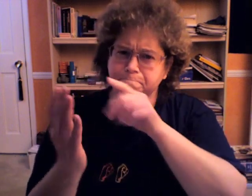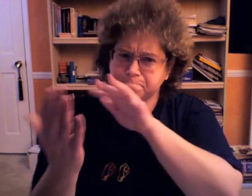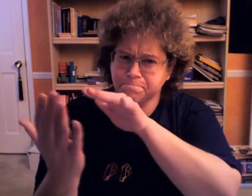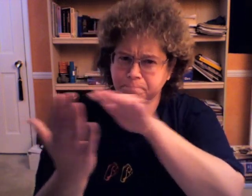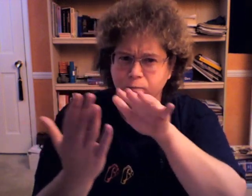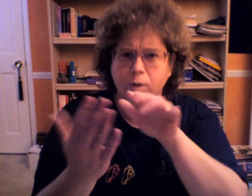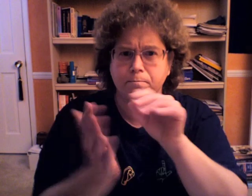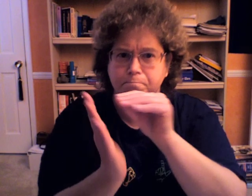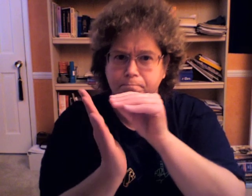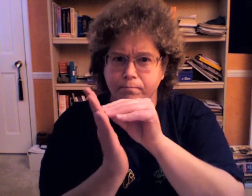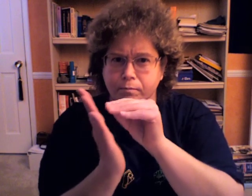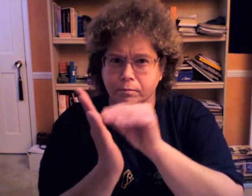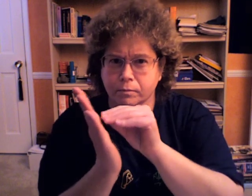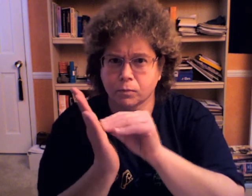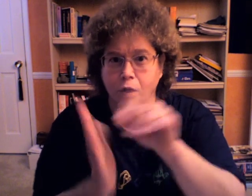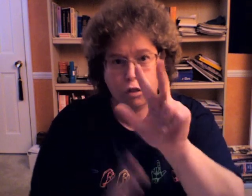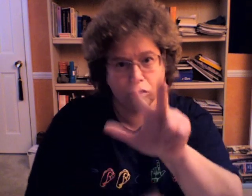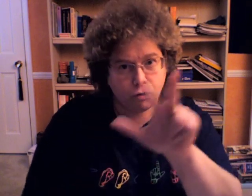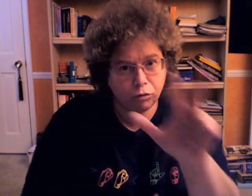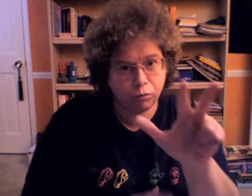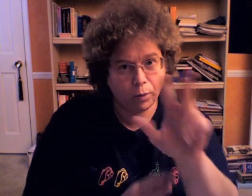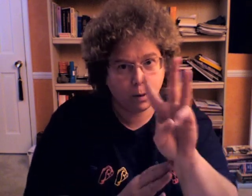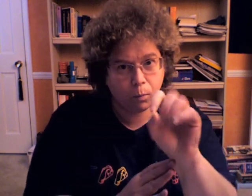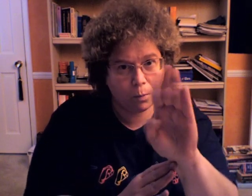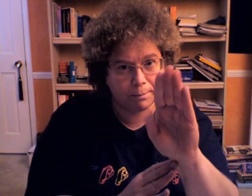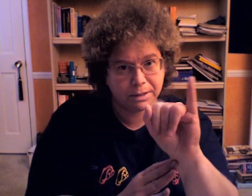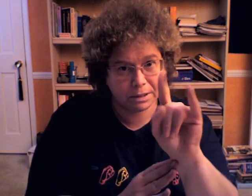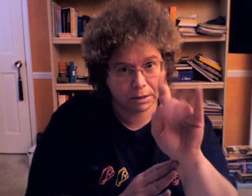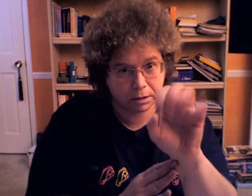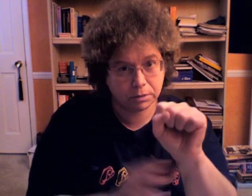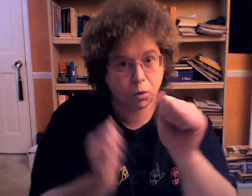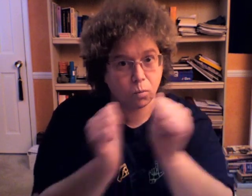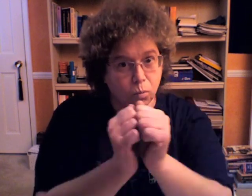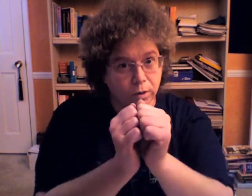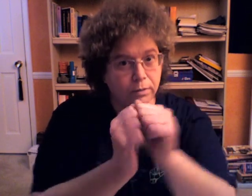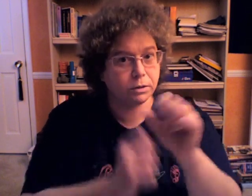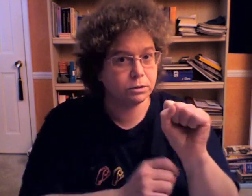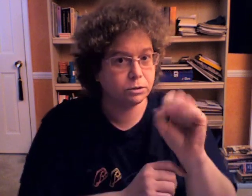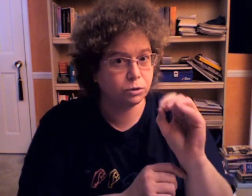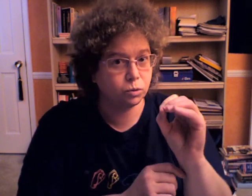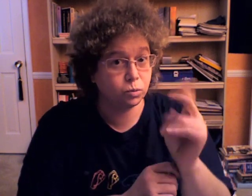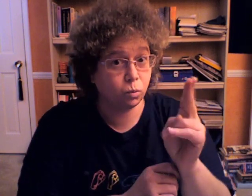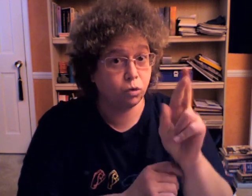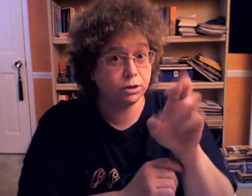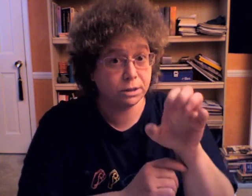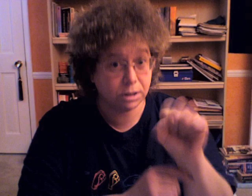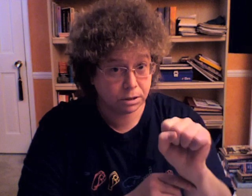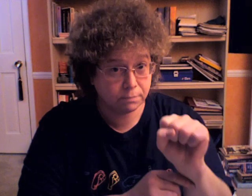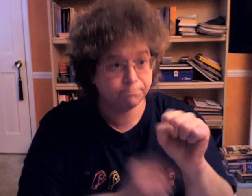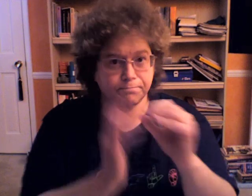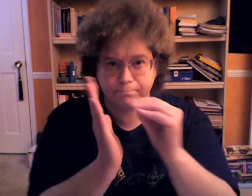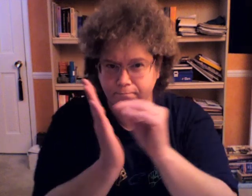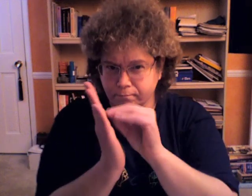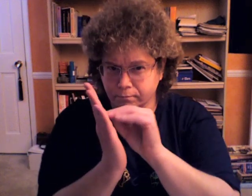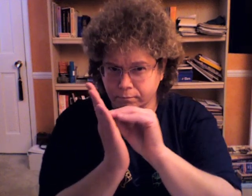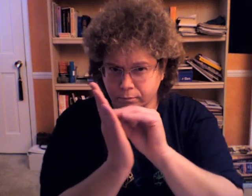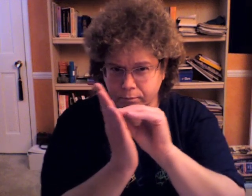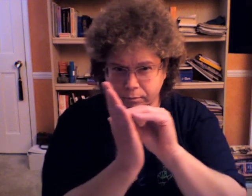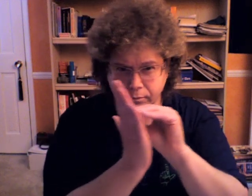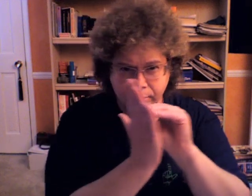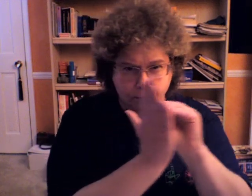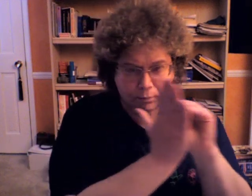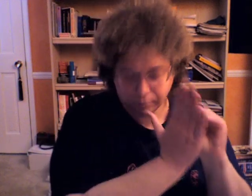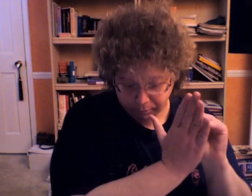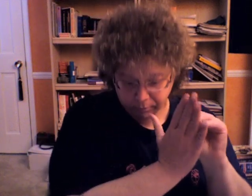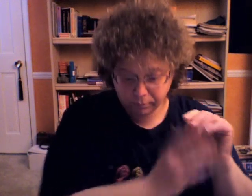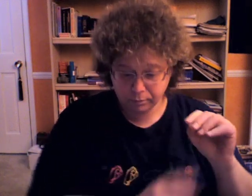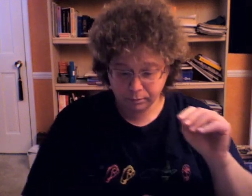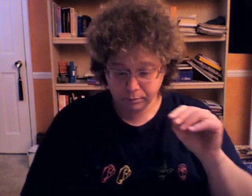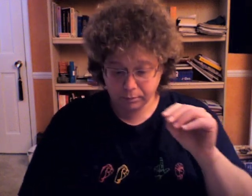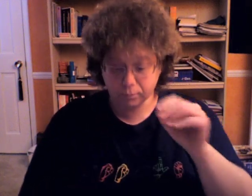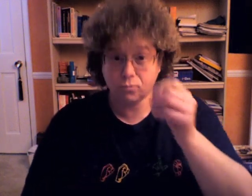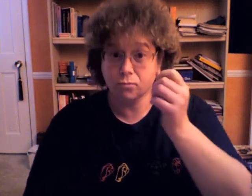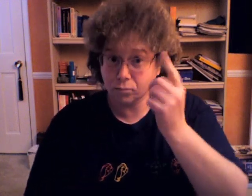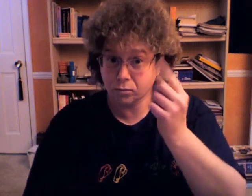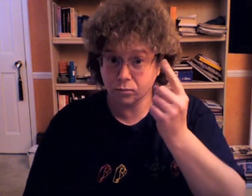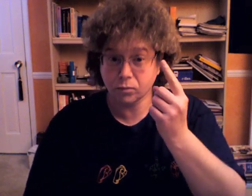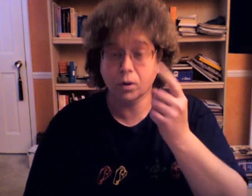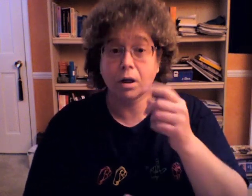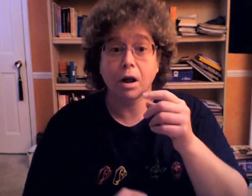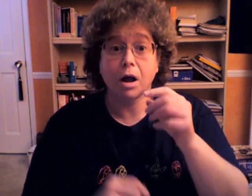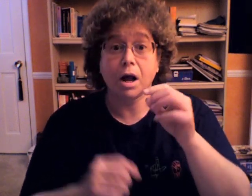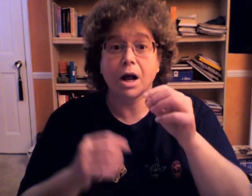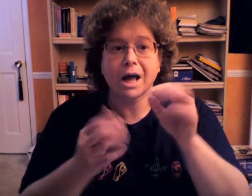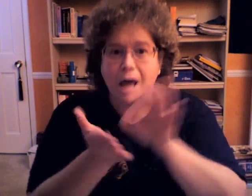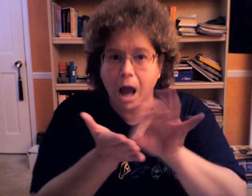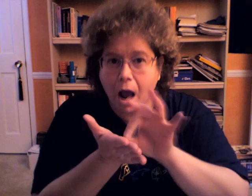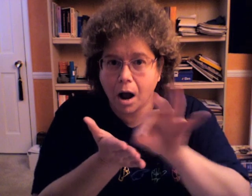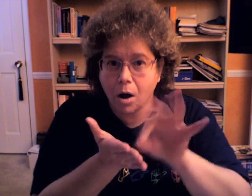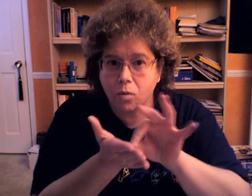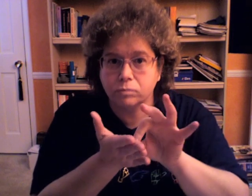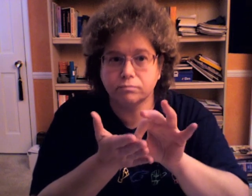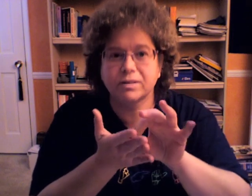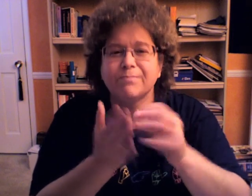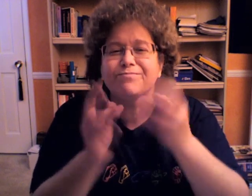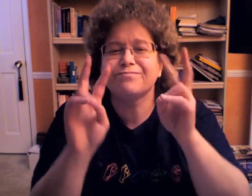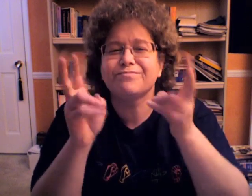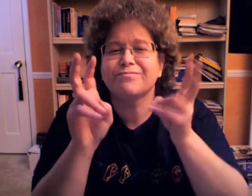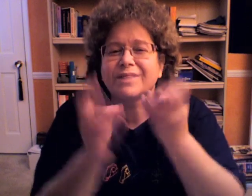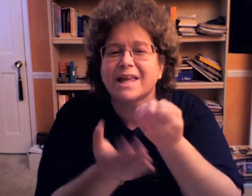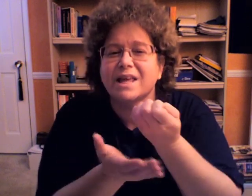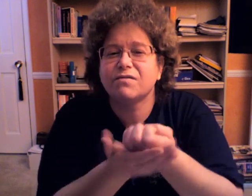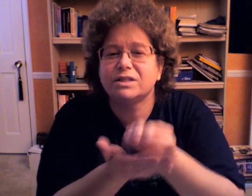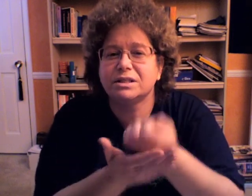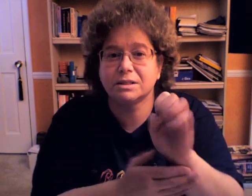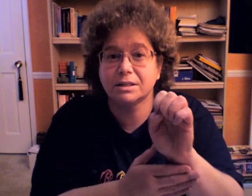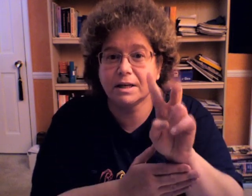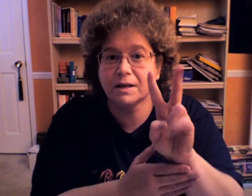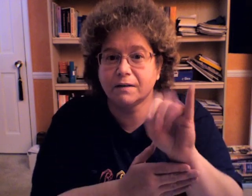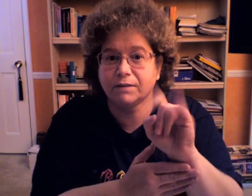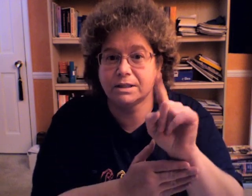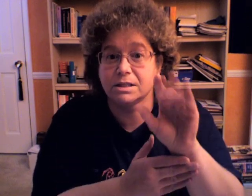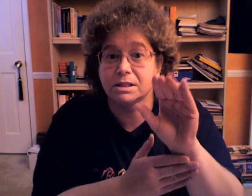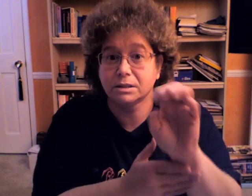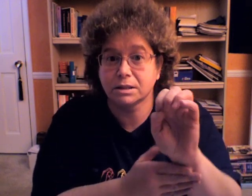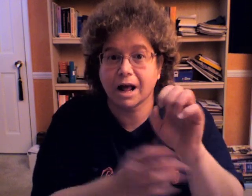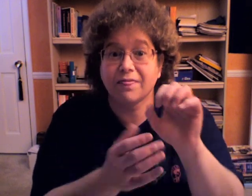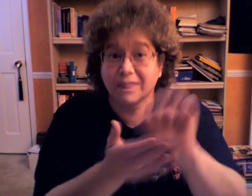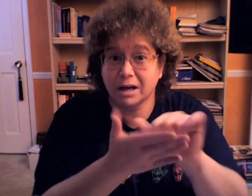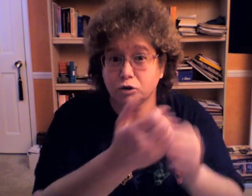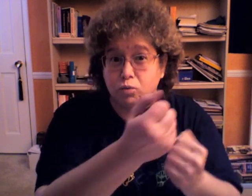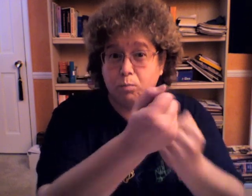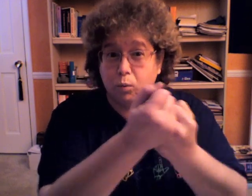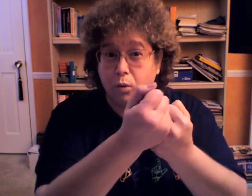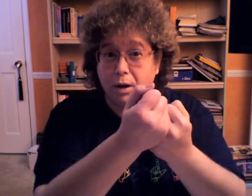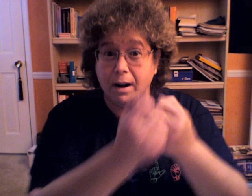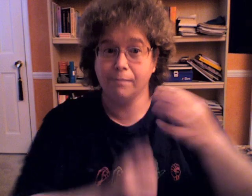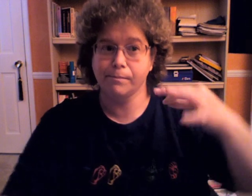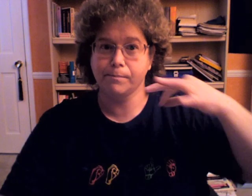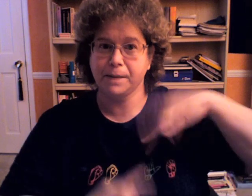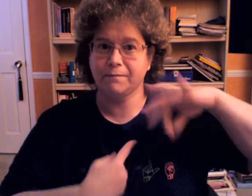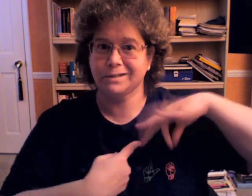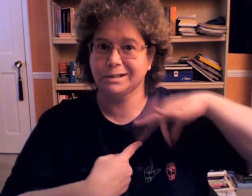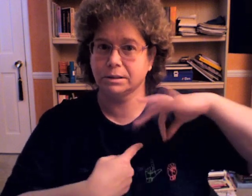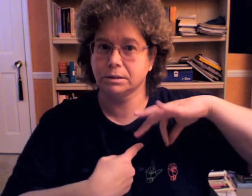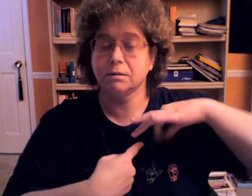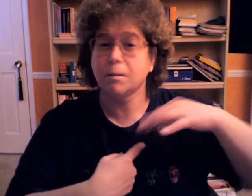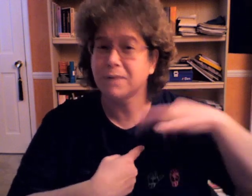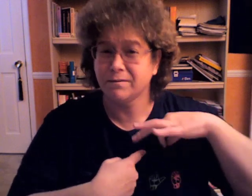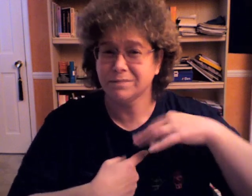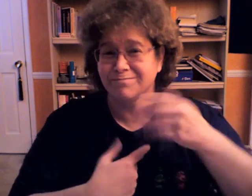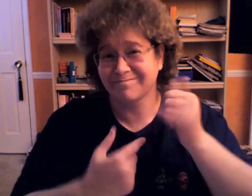From the 33 websites, they collected and created a list of evidence that supports the benefits of using sign language with